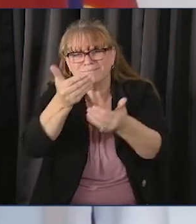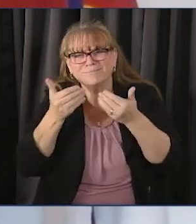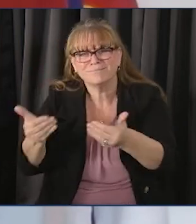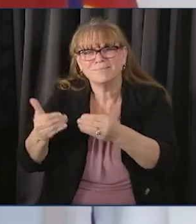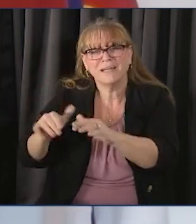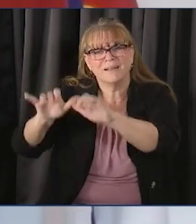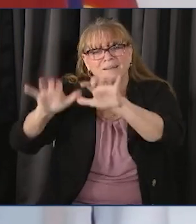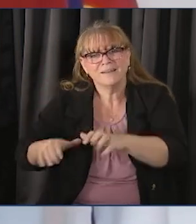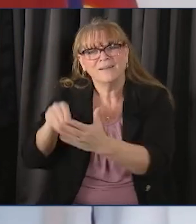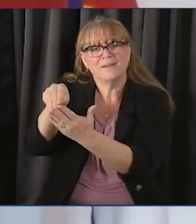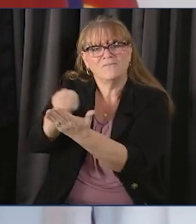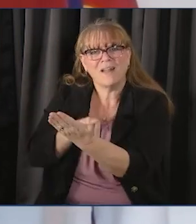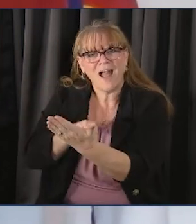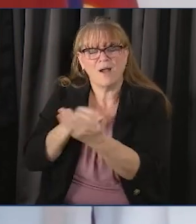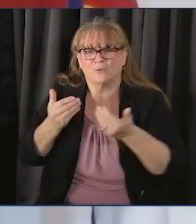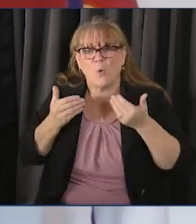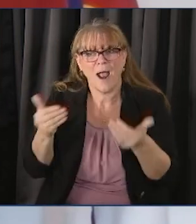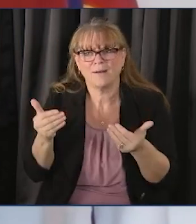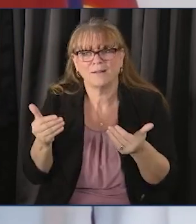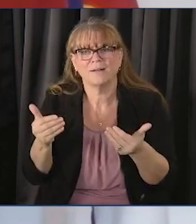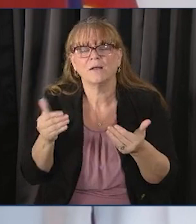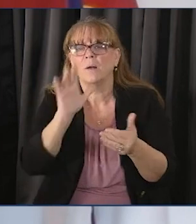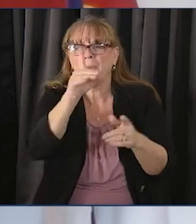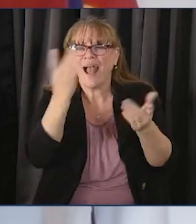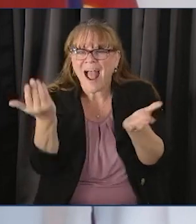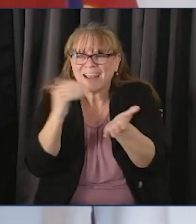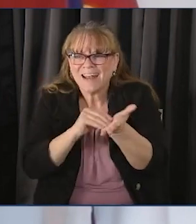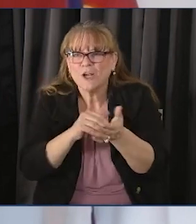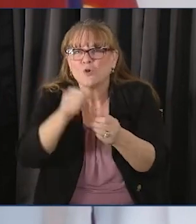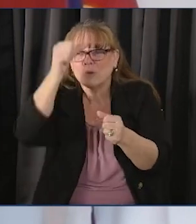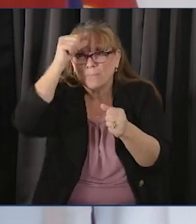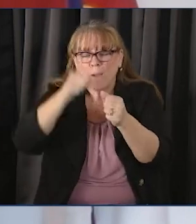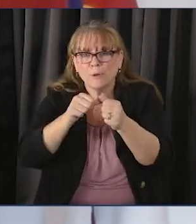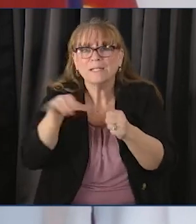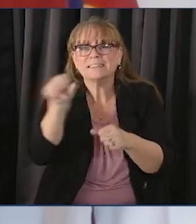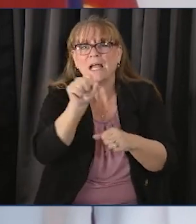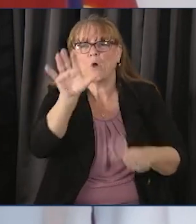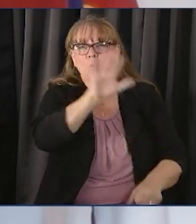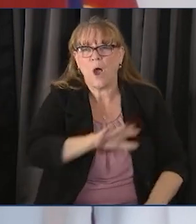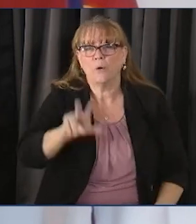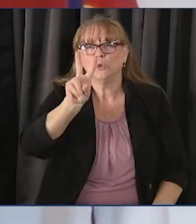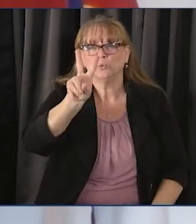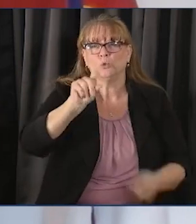And if you do get that email or call to set it up, jump on it and set it up, right, act